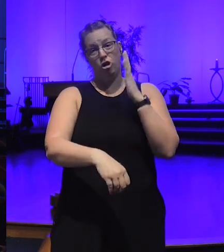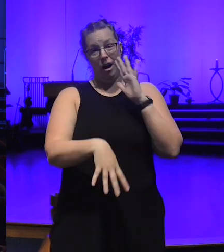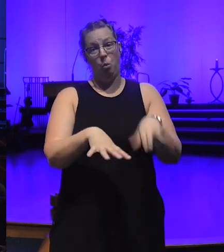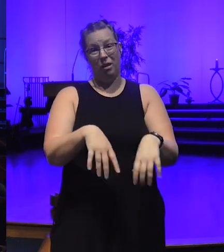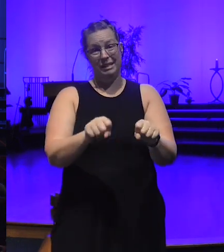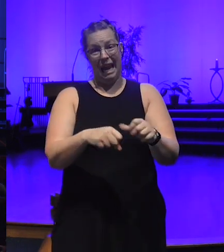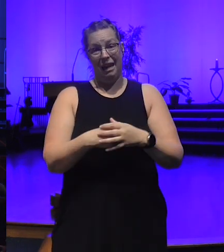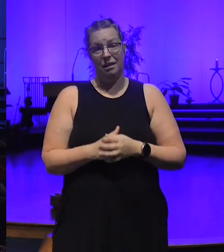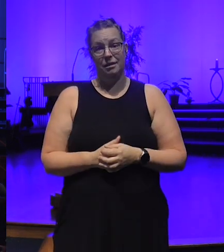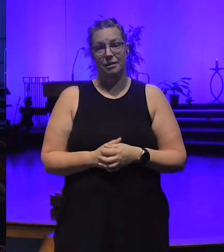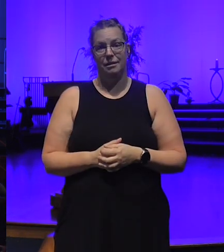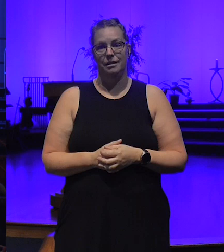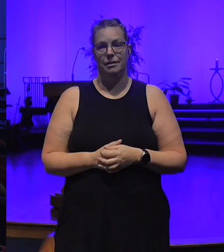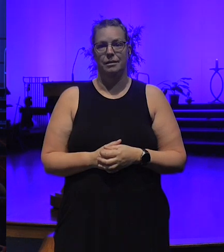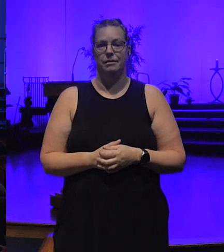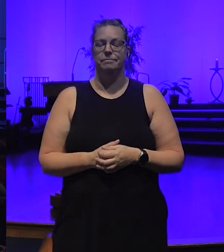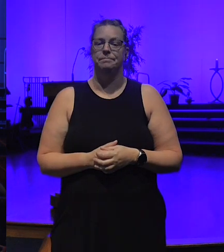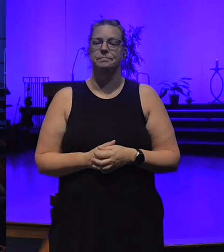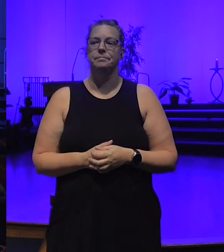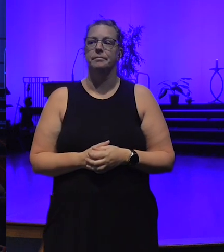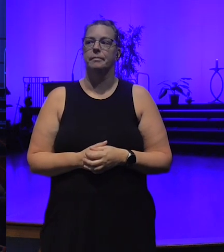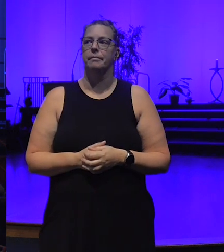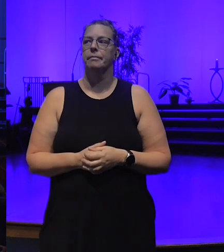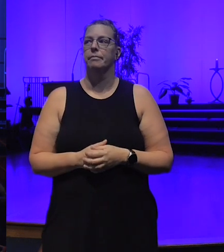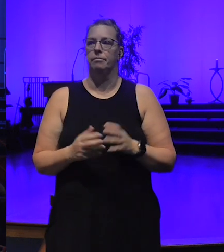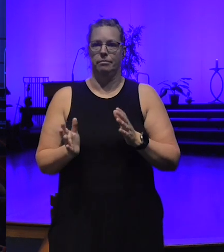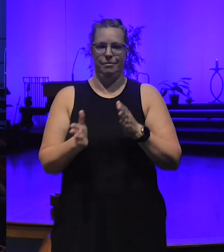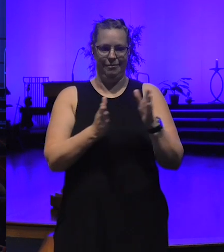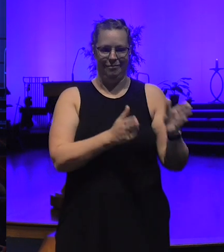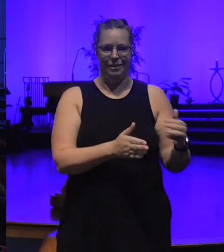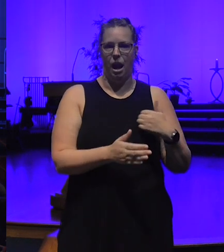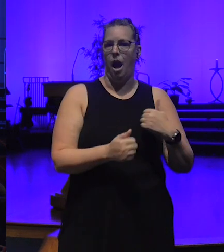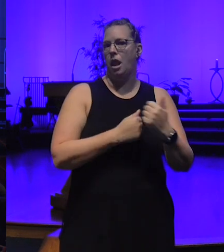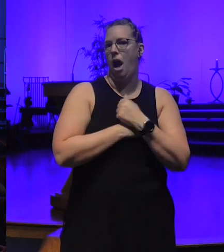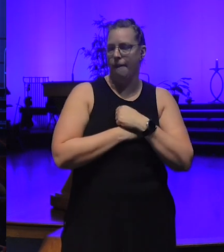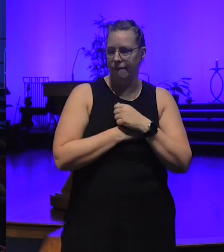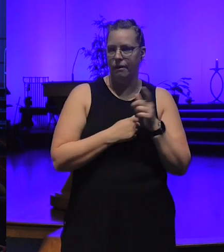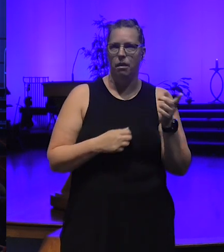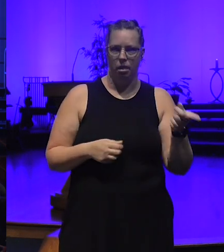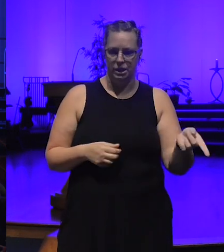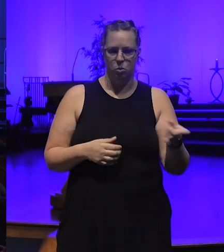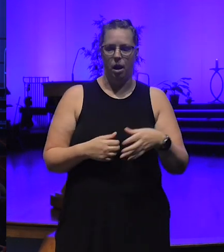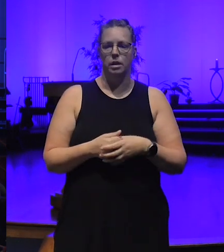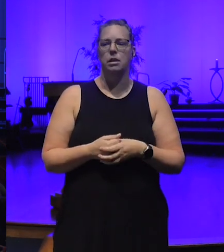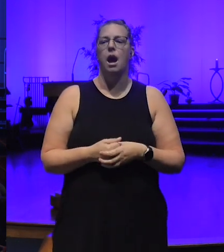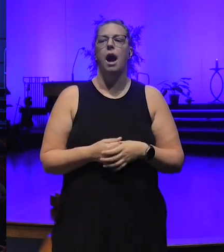remember um I love and I want to focus a little bit on um the Great spiritual law